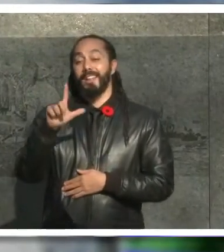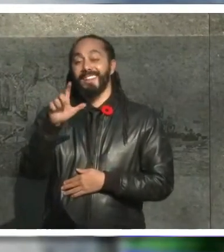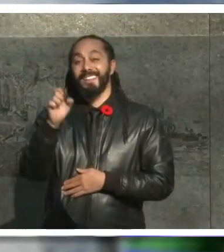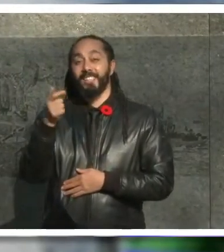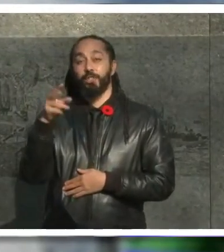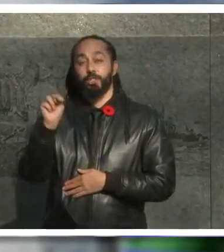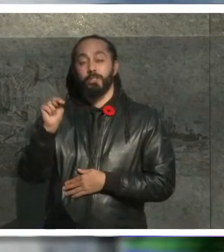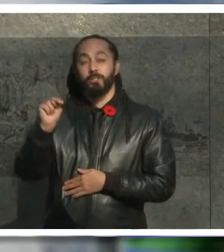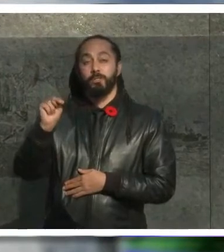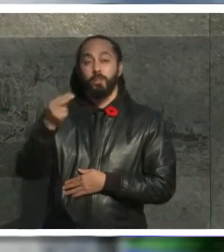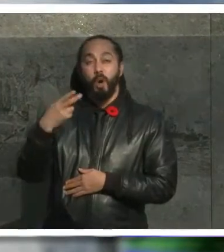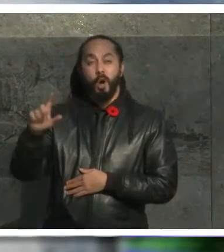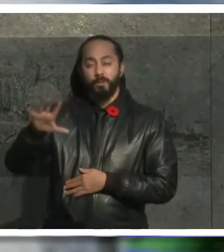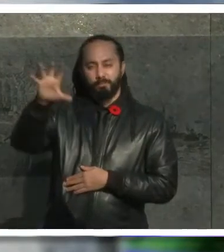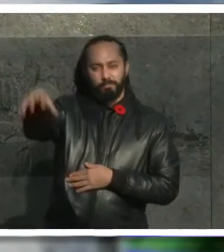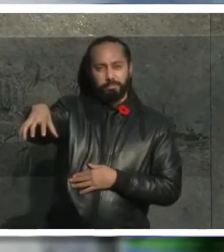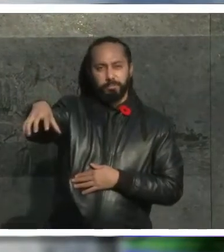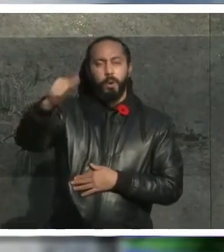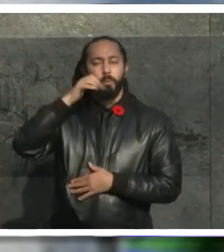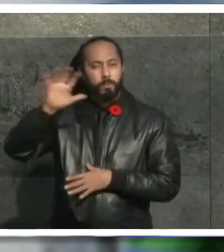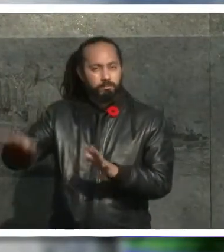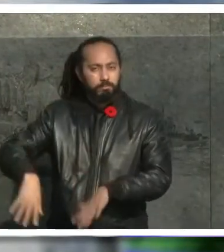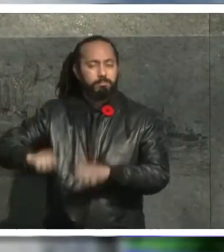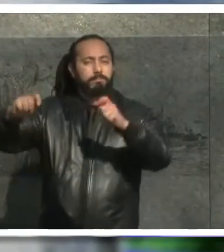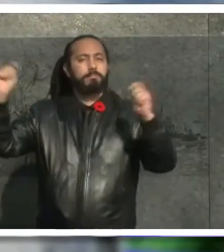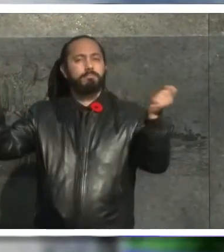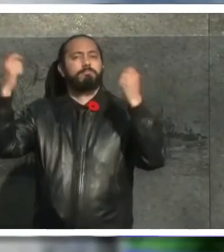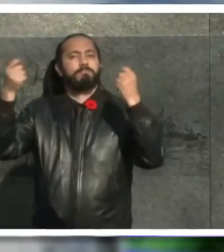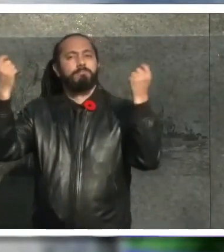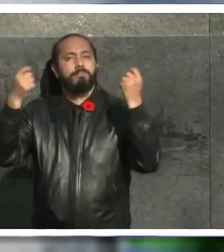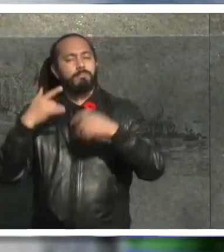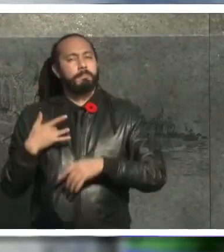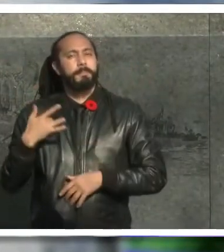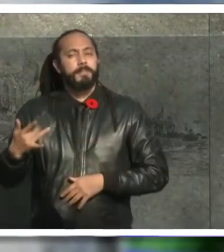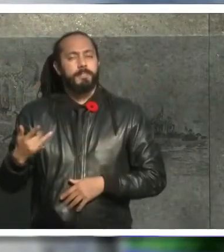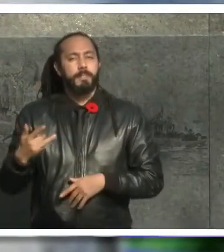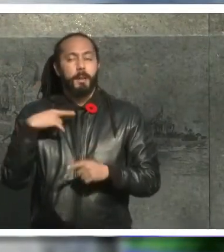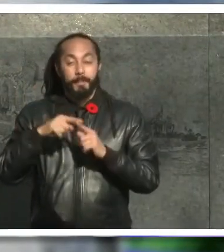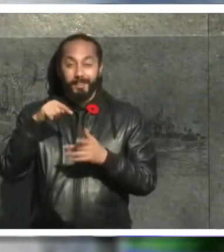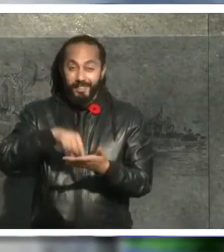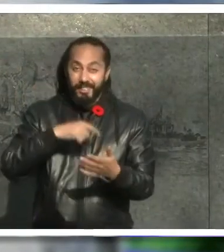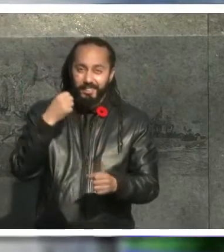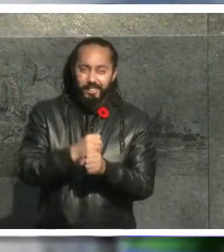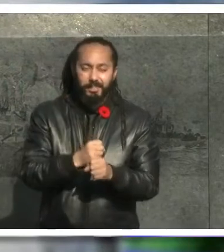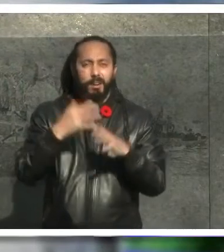across this province. But this year is considerably different. We face and you